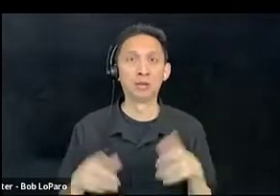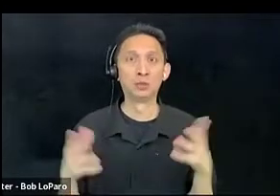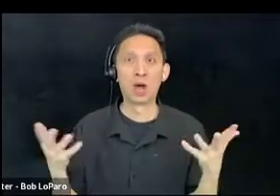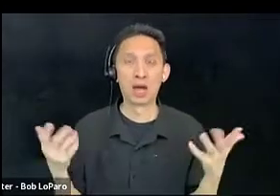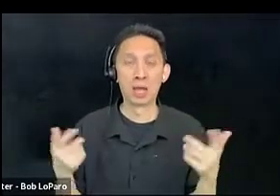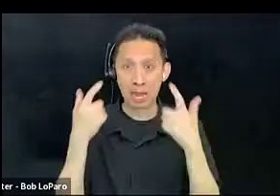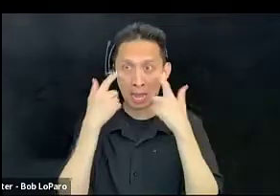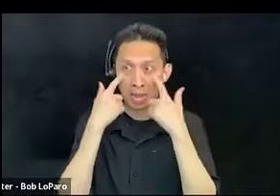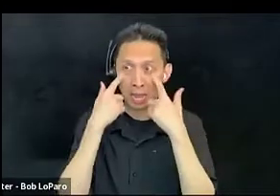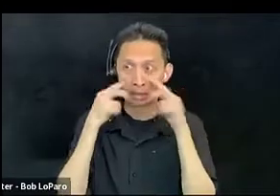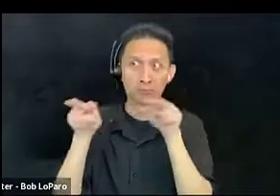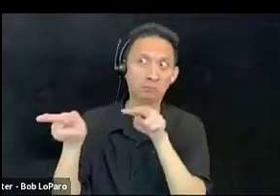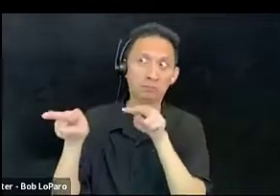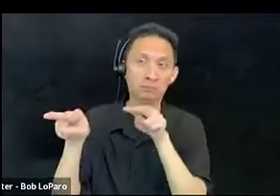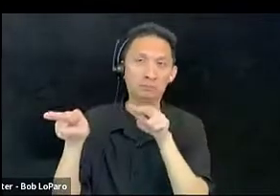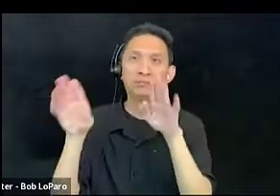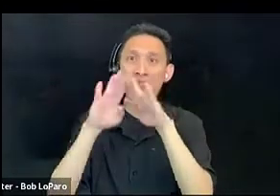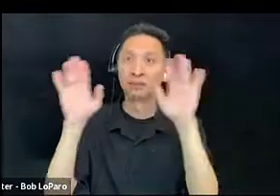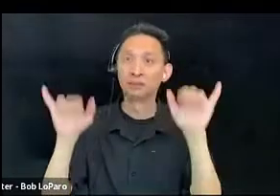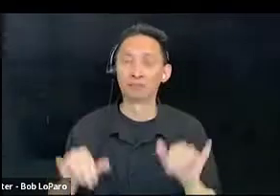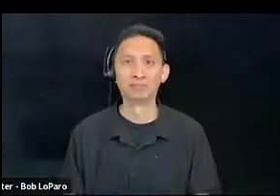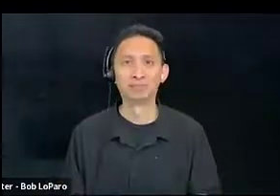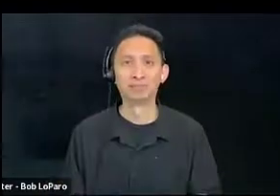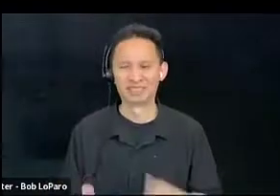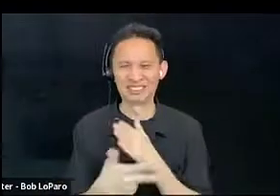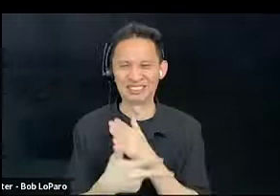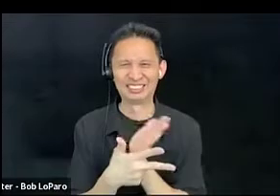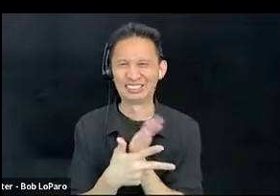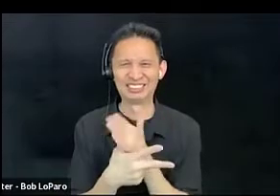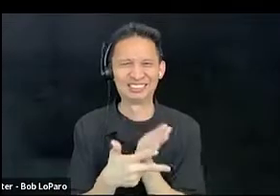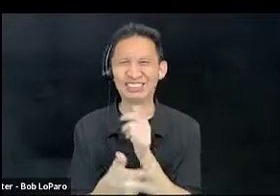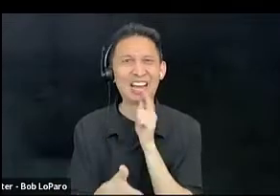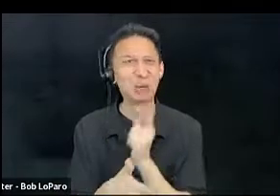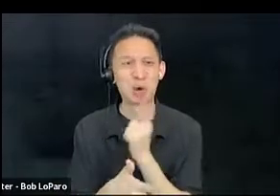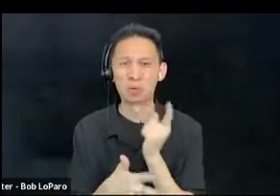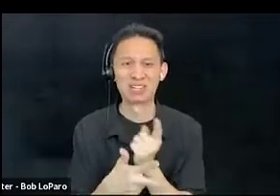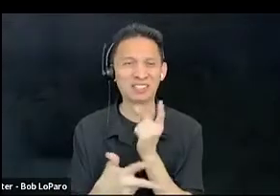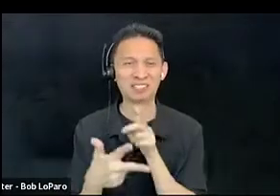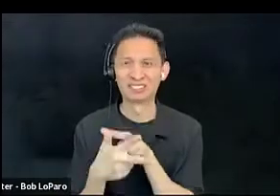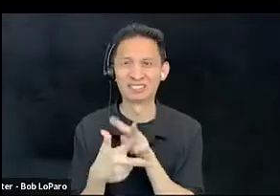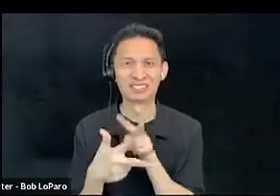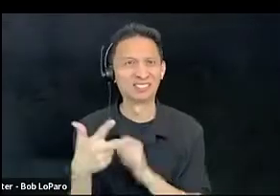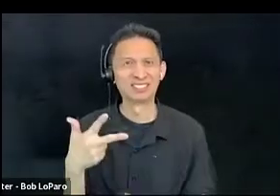But if they're in phase one or early phase two, and arguably, which I'll talk about in a bit,